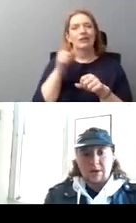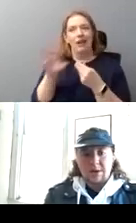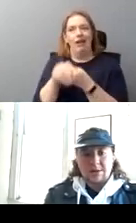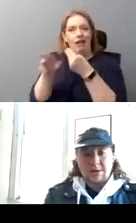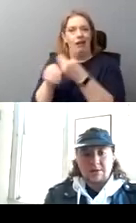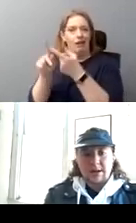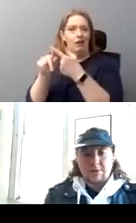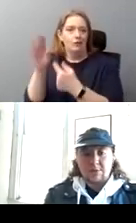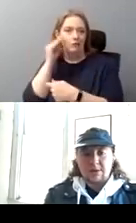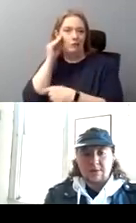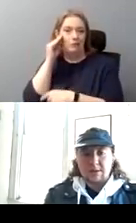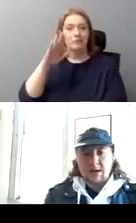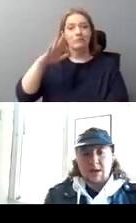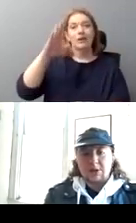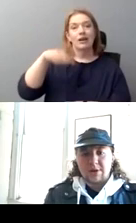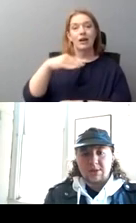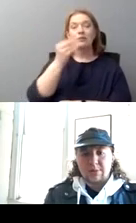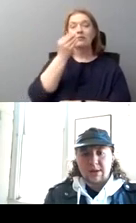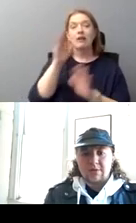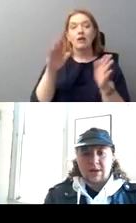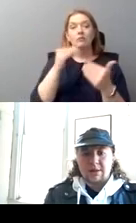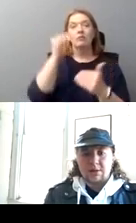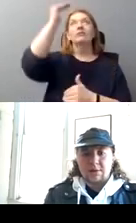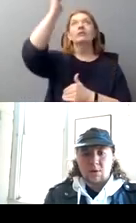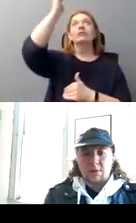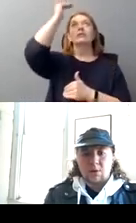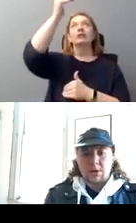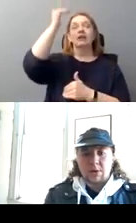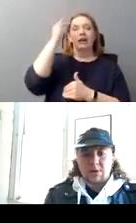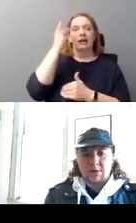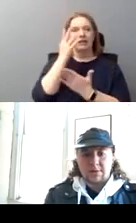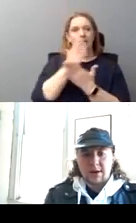a downstairs dining room ceiling, a trace remains of an s-curved wall that once partially divided